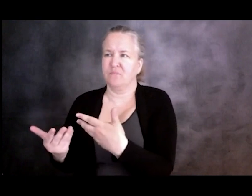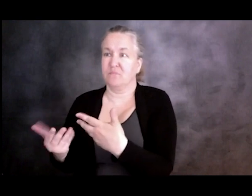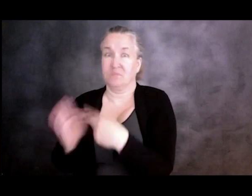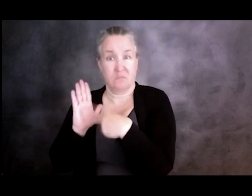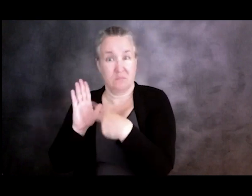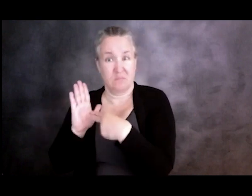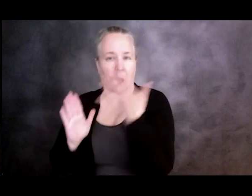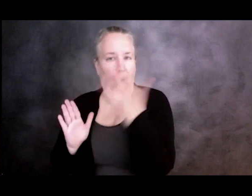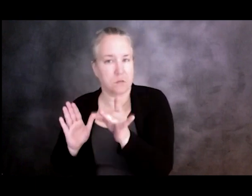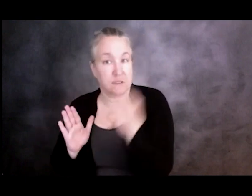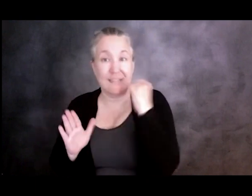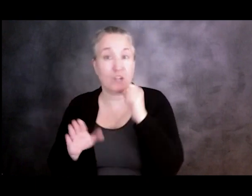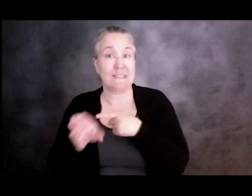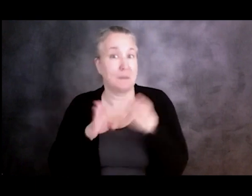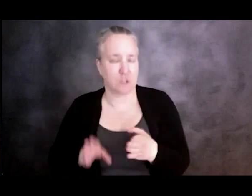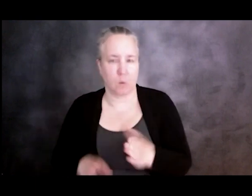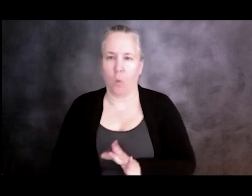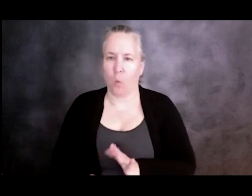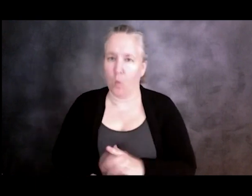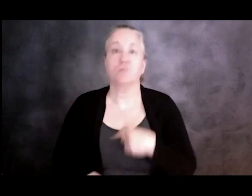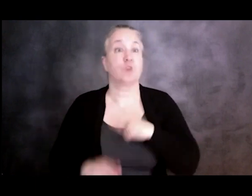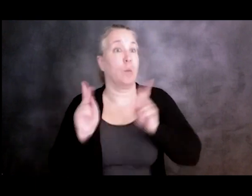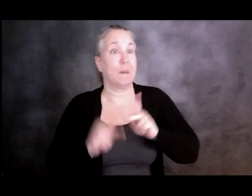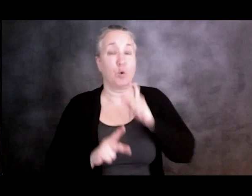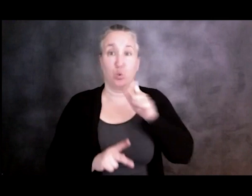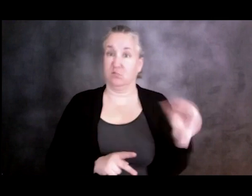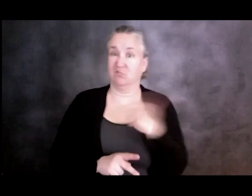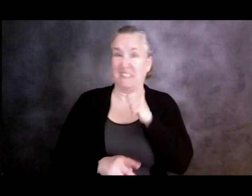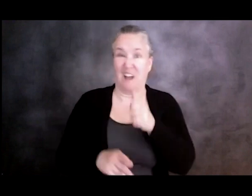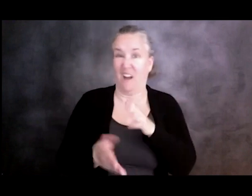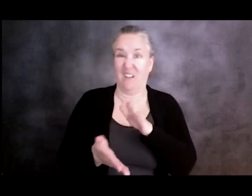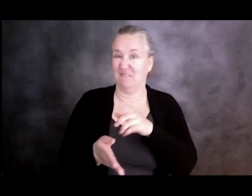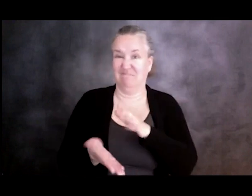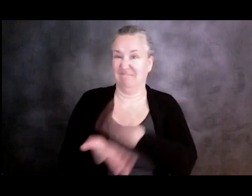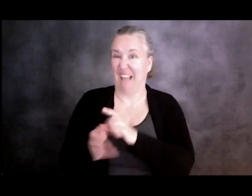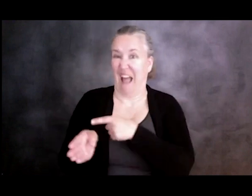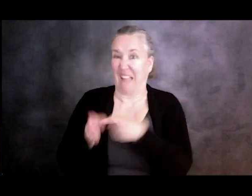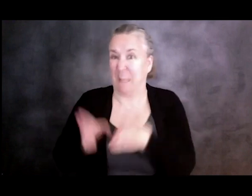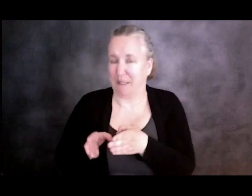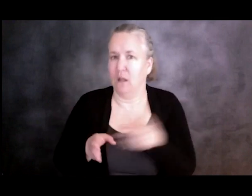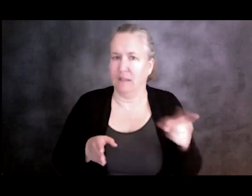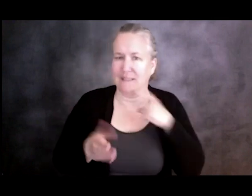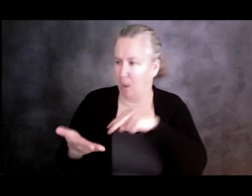for non-specialists. And so I get messages from people who are not academics saying, hey, this book has really been meaningful.